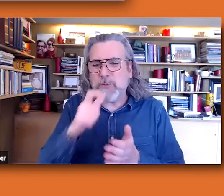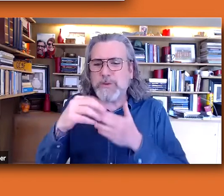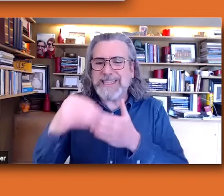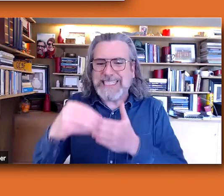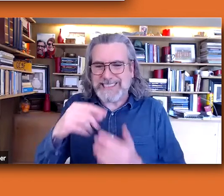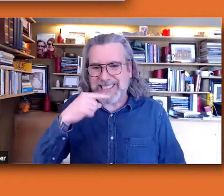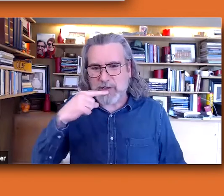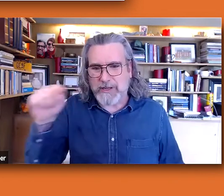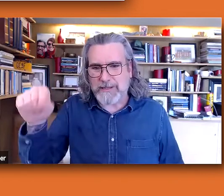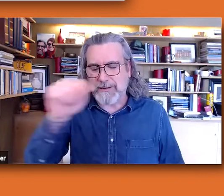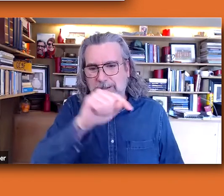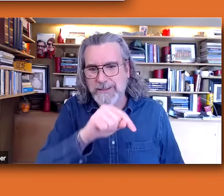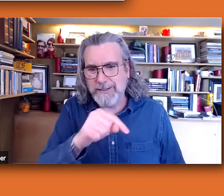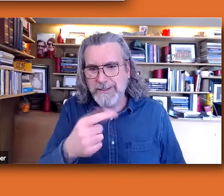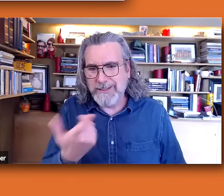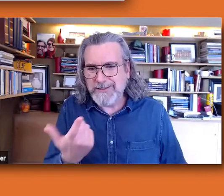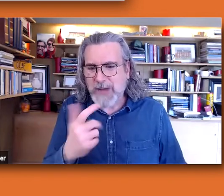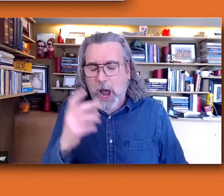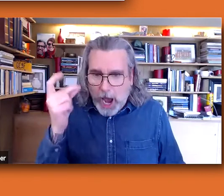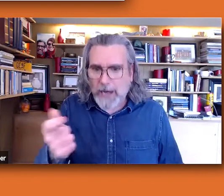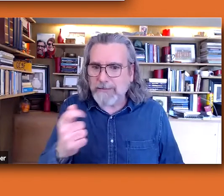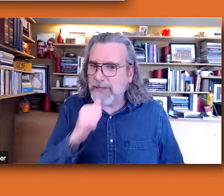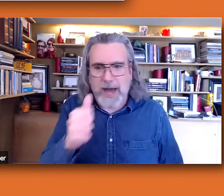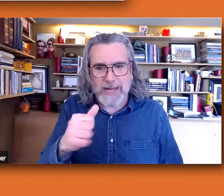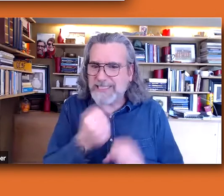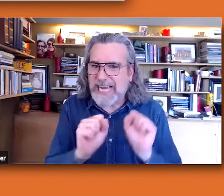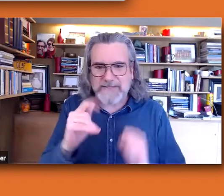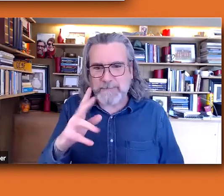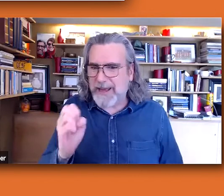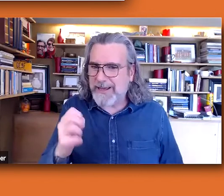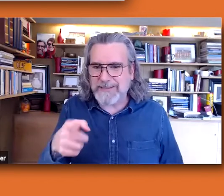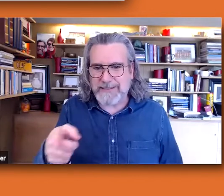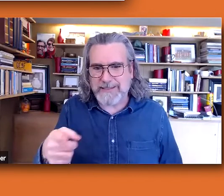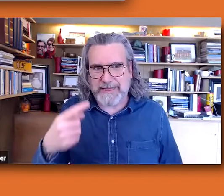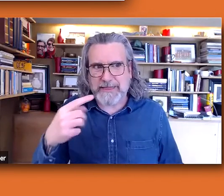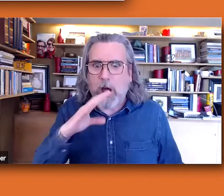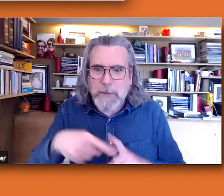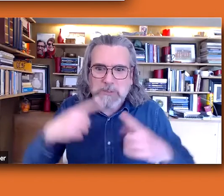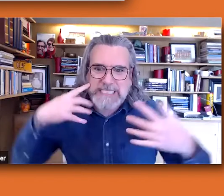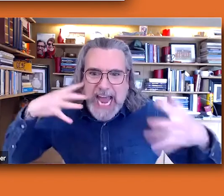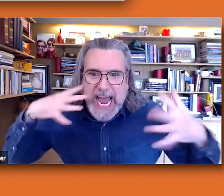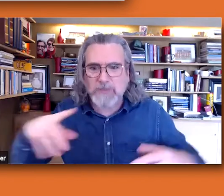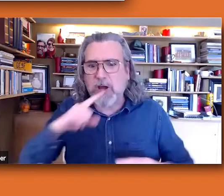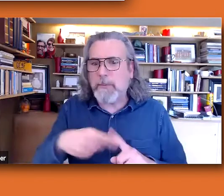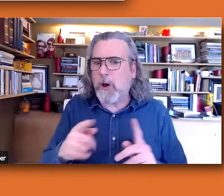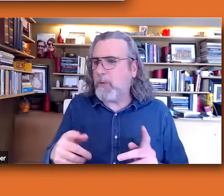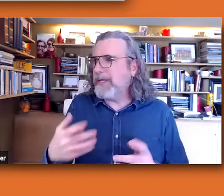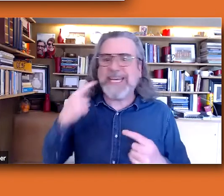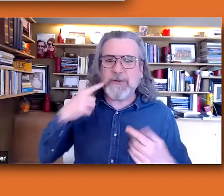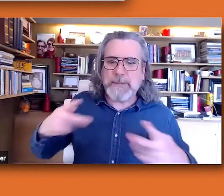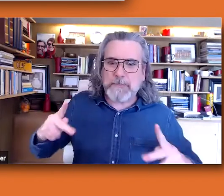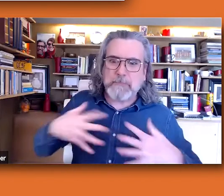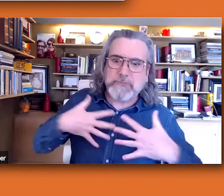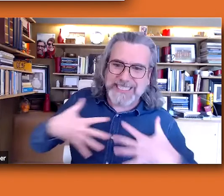You know, most of the time you're--you're working with hearing people and you're-- it's not a safe space because you're concerned